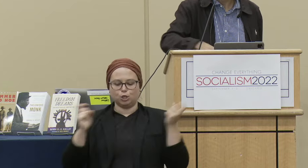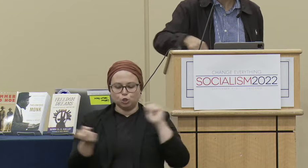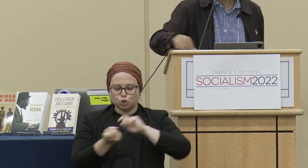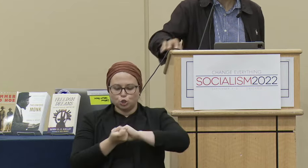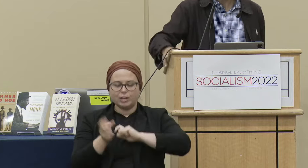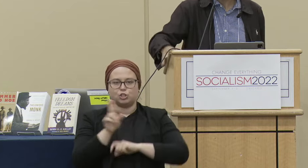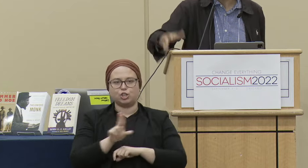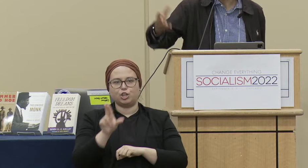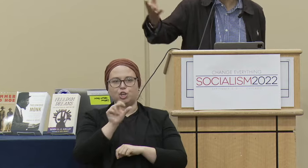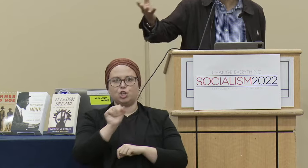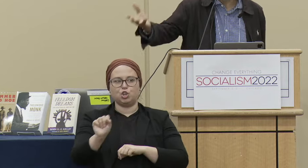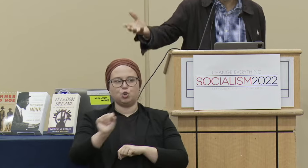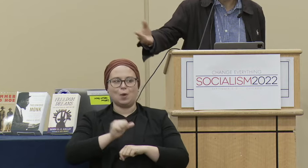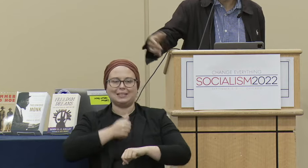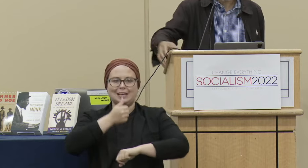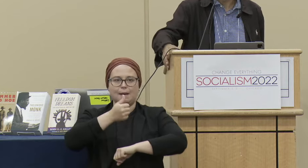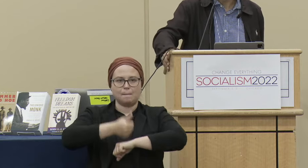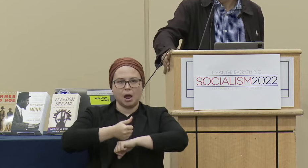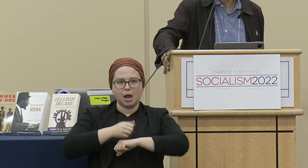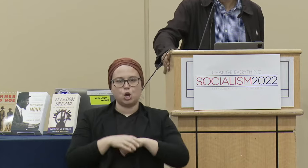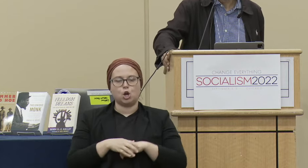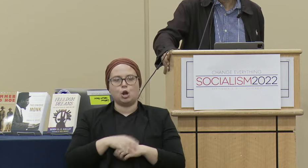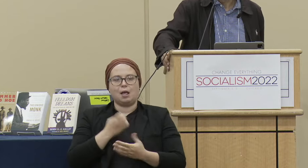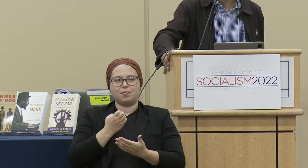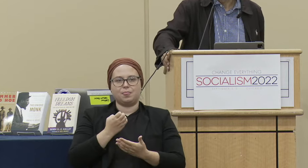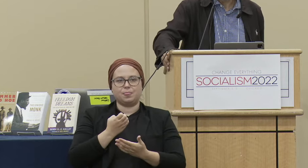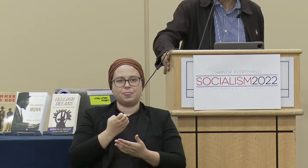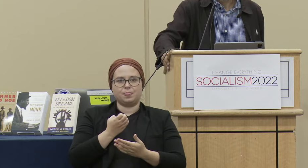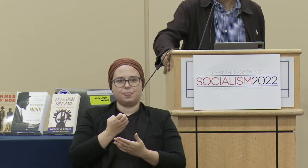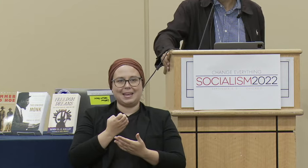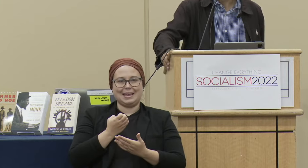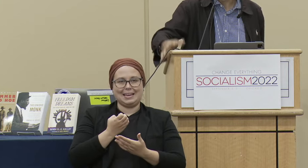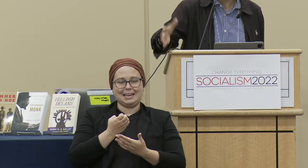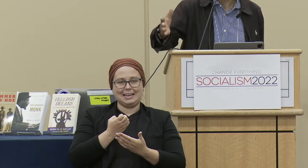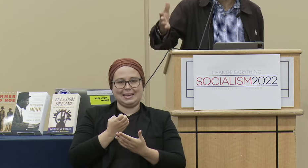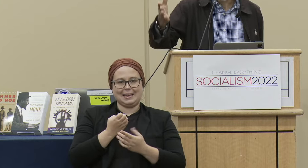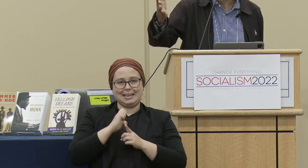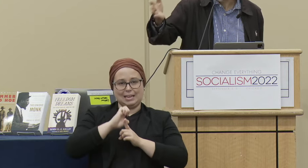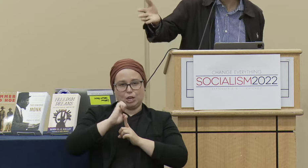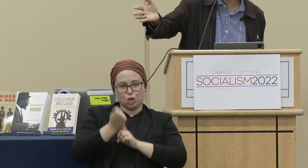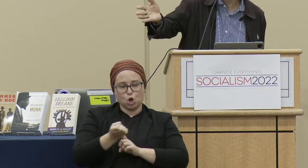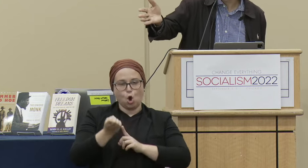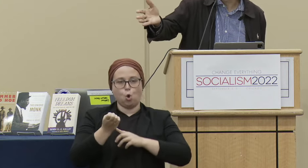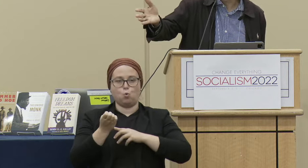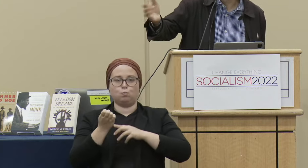family and changing the face of the U.S. empire. The